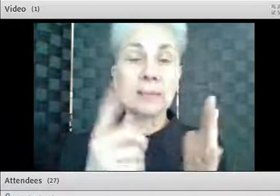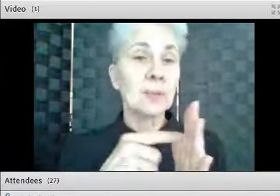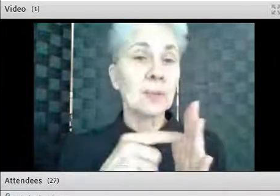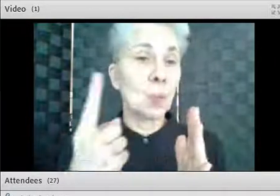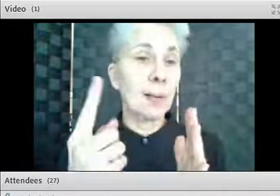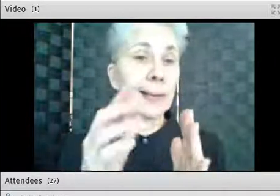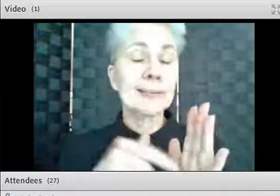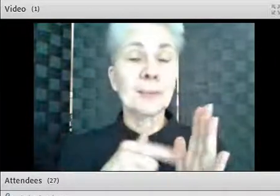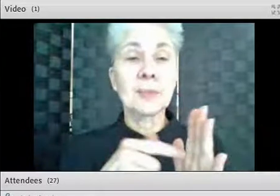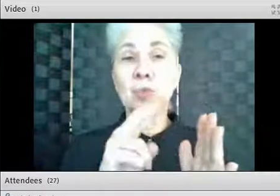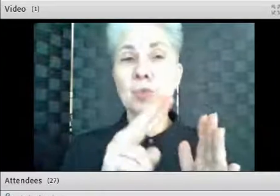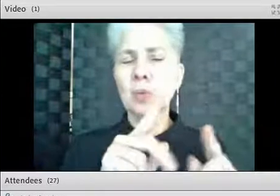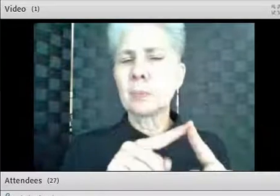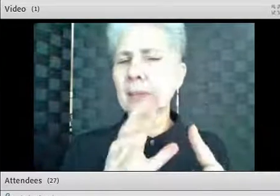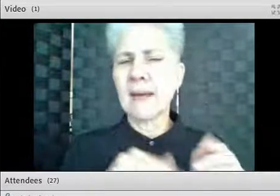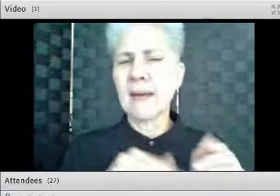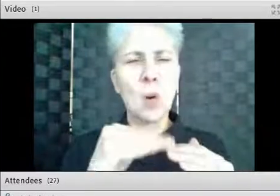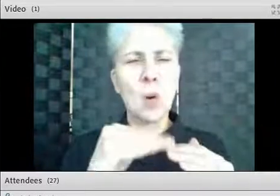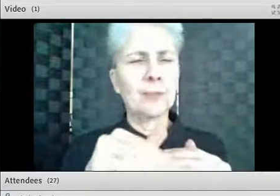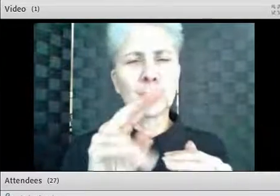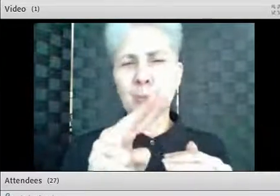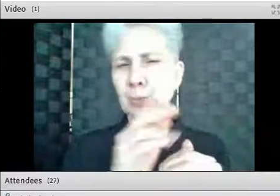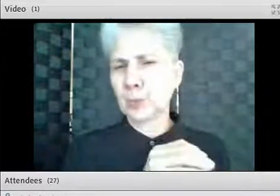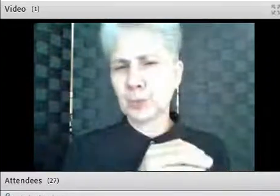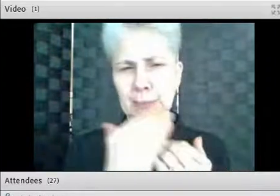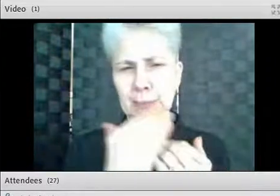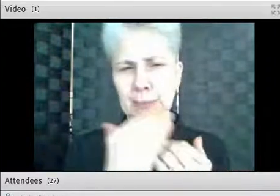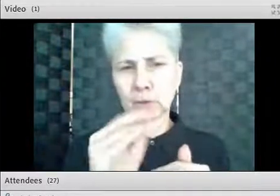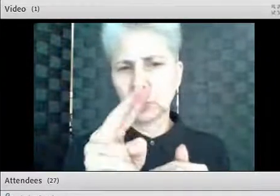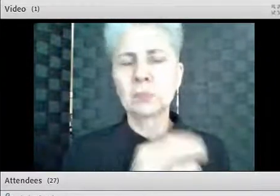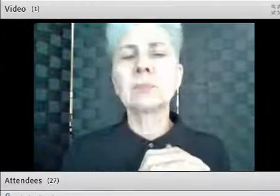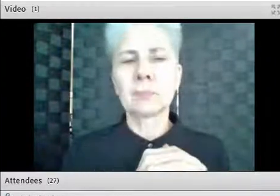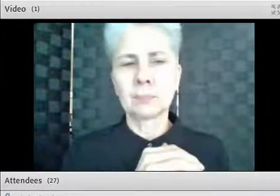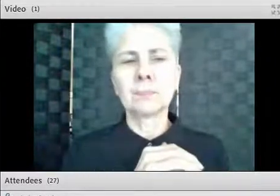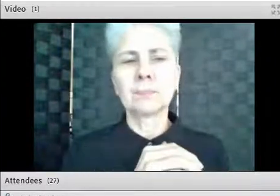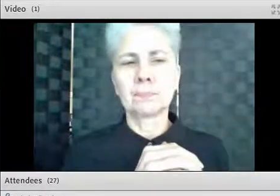but never more than two. Never more than two.